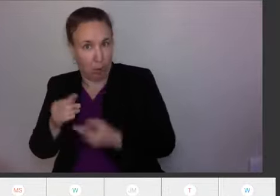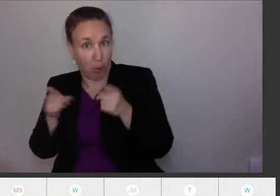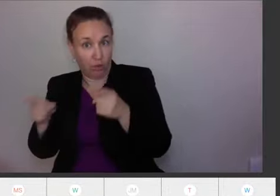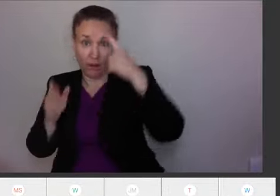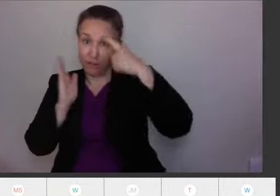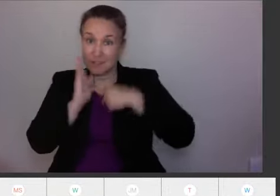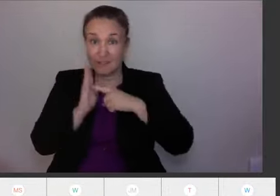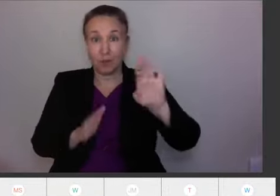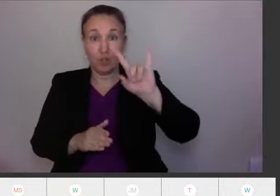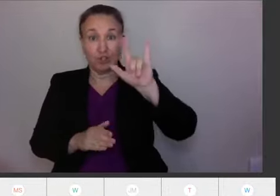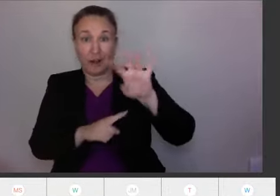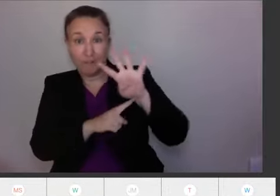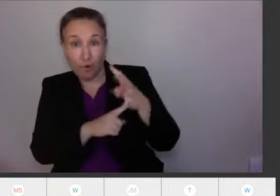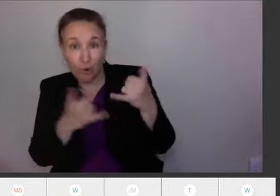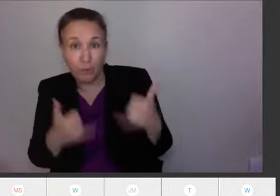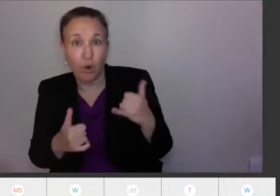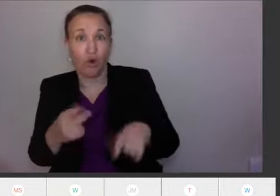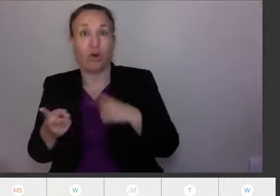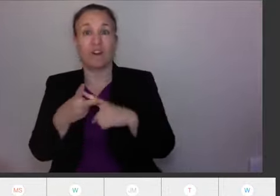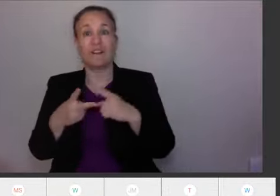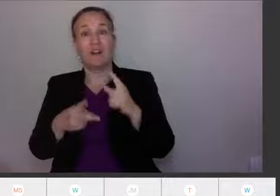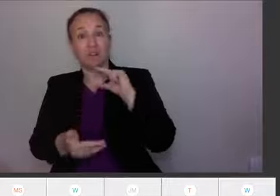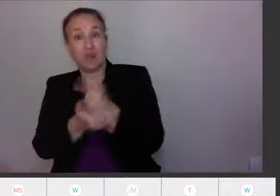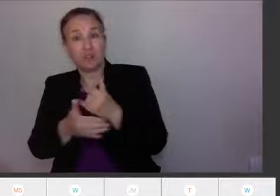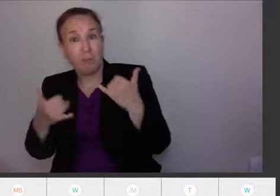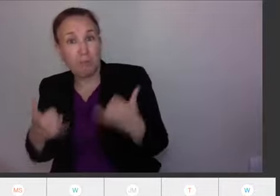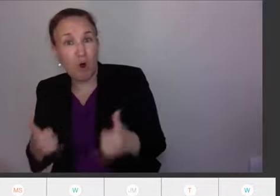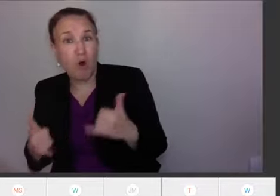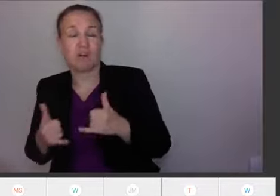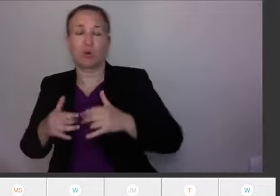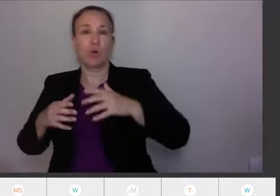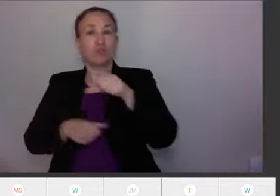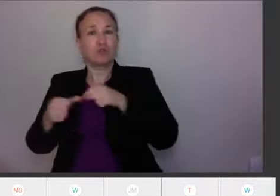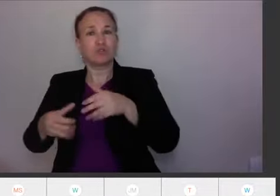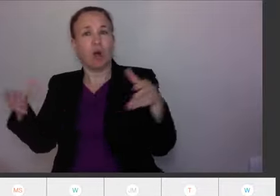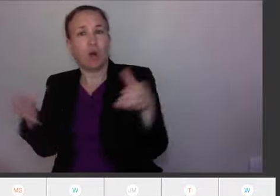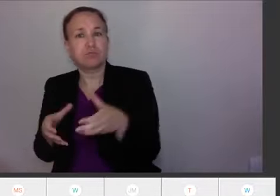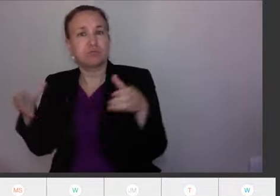parties and other social gatherings turning into covid 19 super spreader